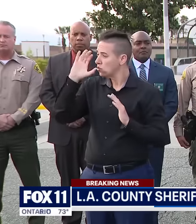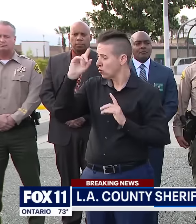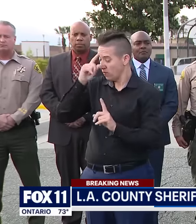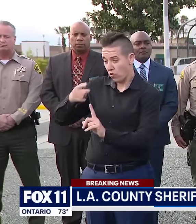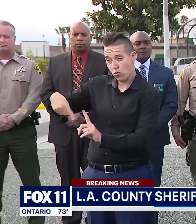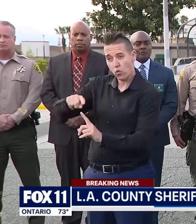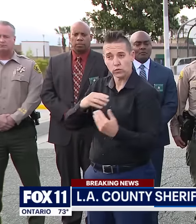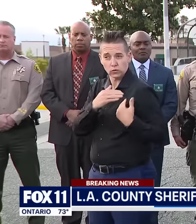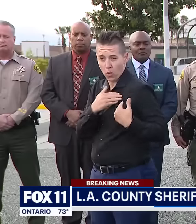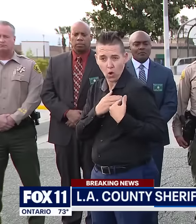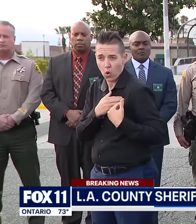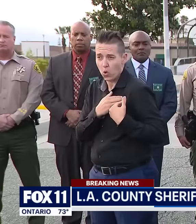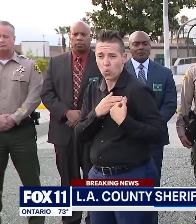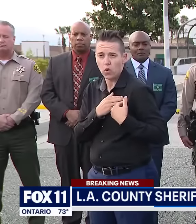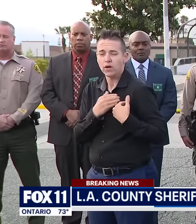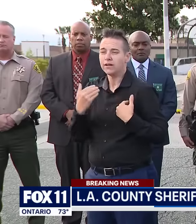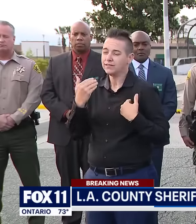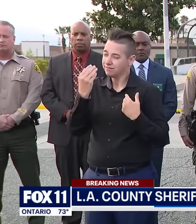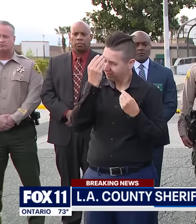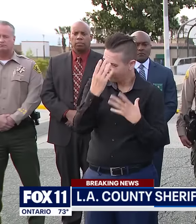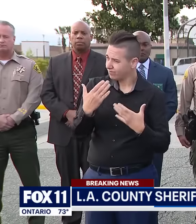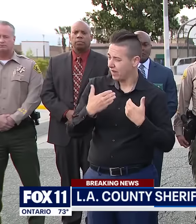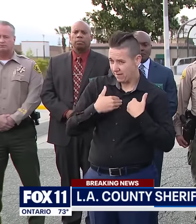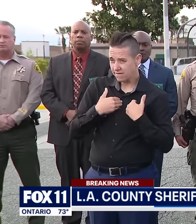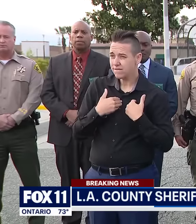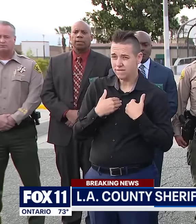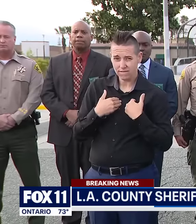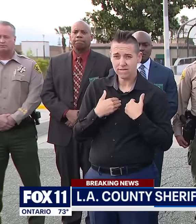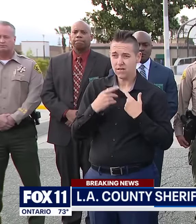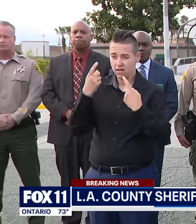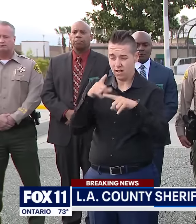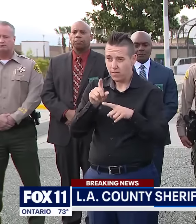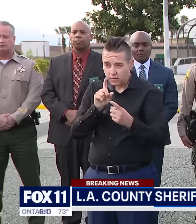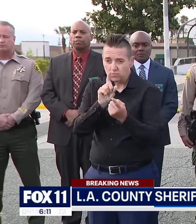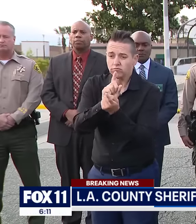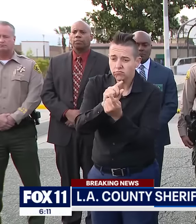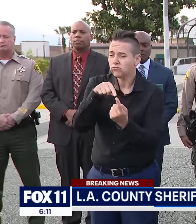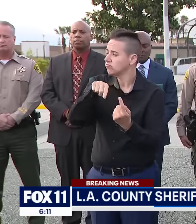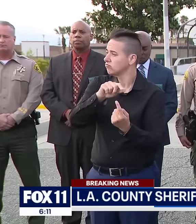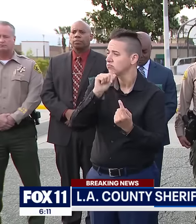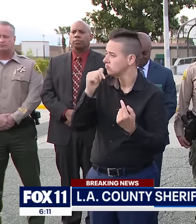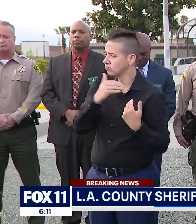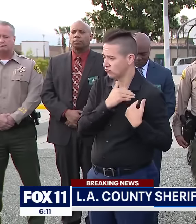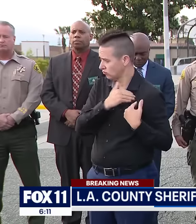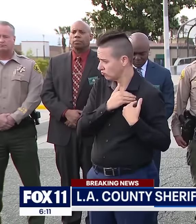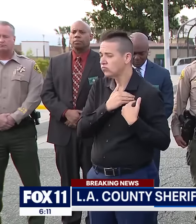least a vehicle of interest. That's what led us to that location. And some other